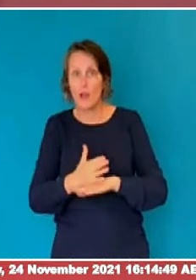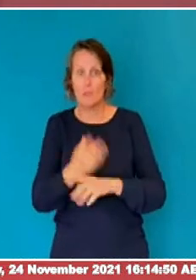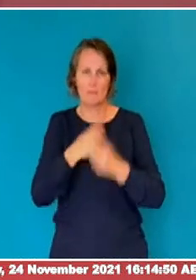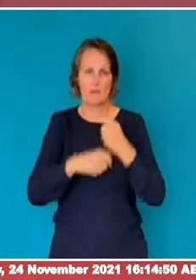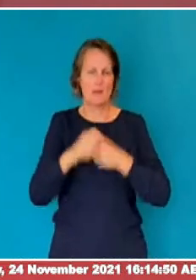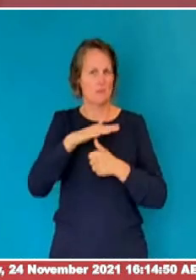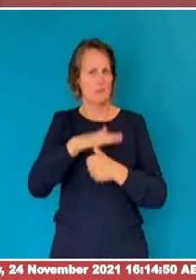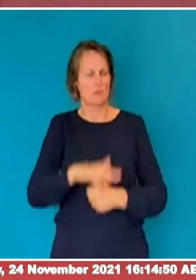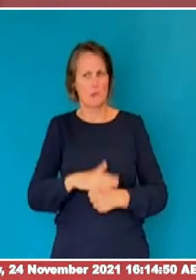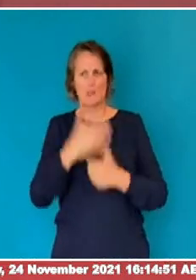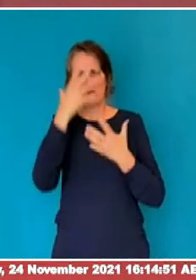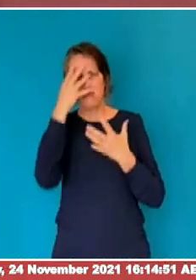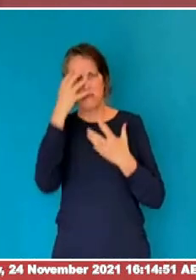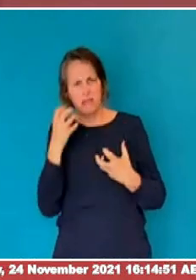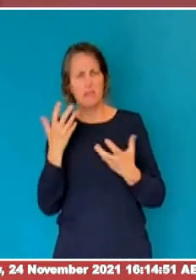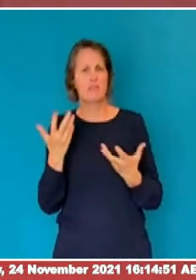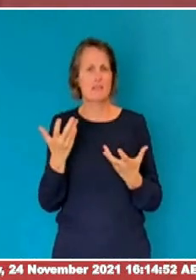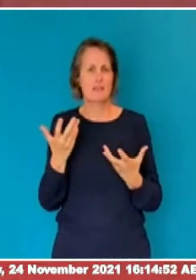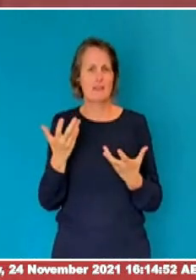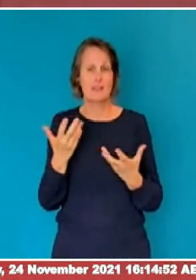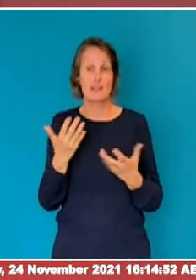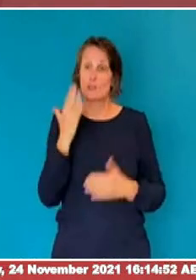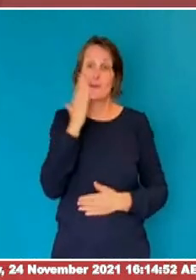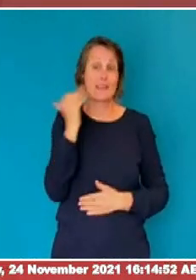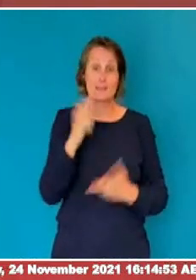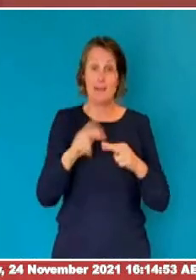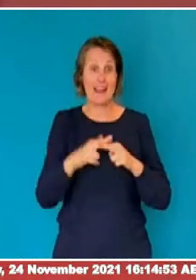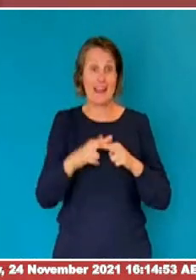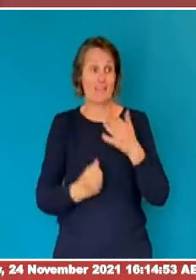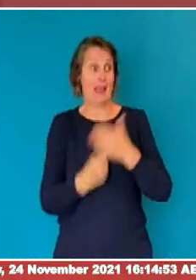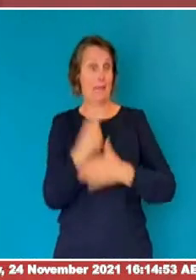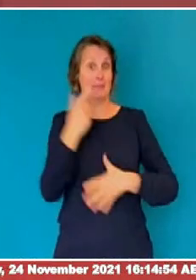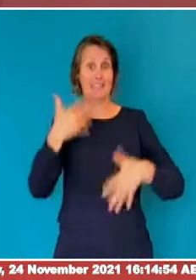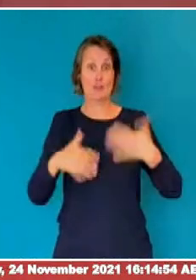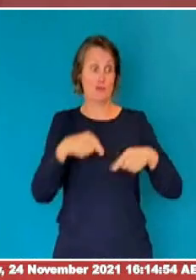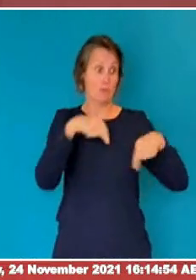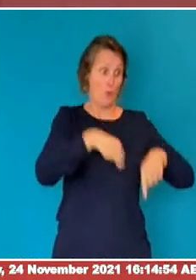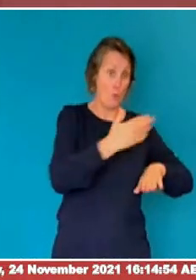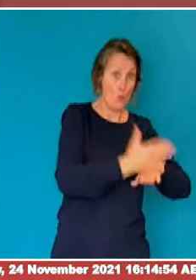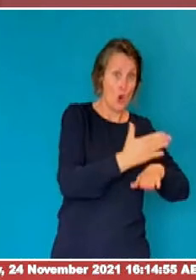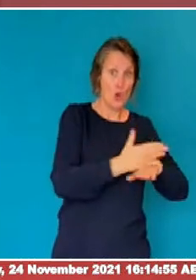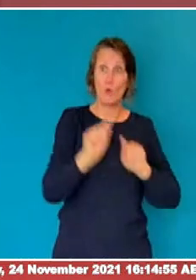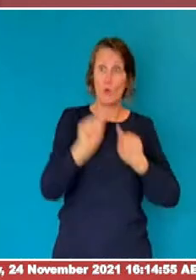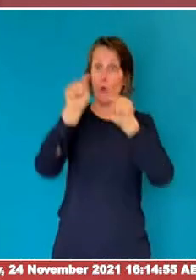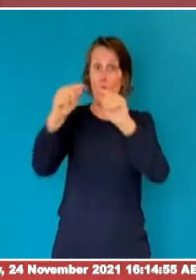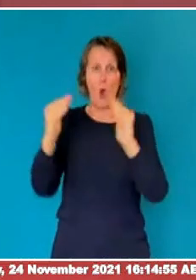So whether someone was injured inside of work or outside of work, our primary focus is